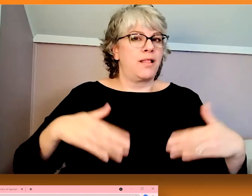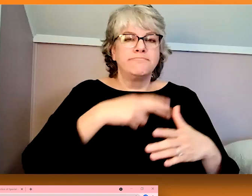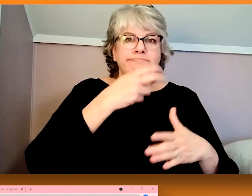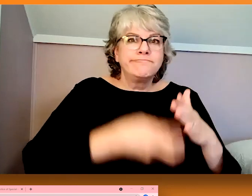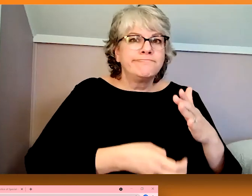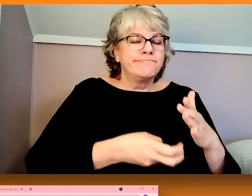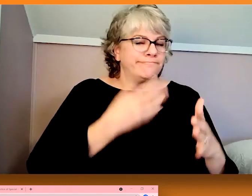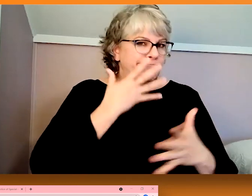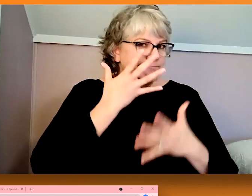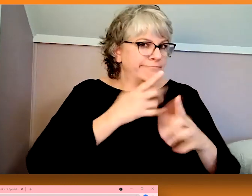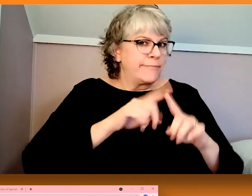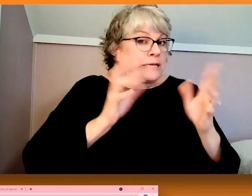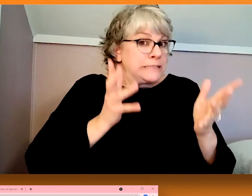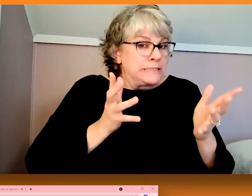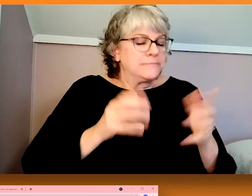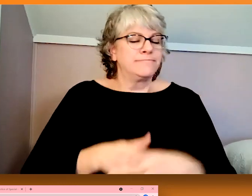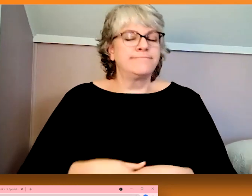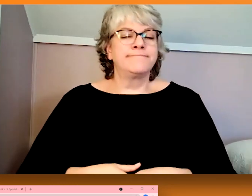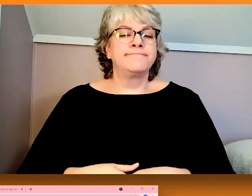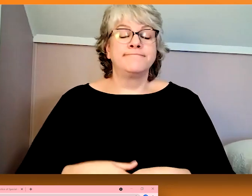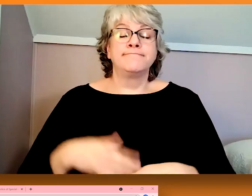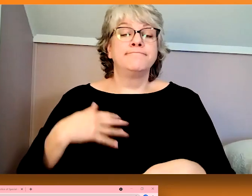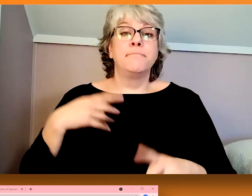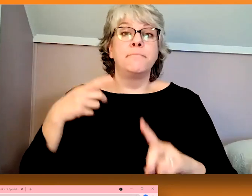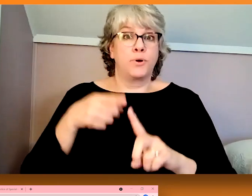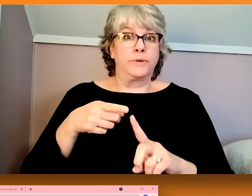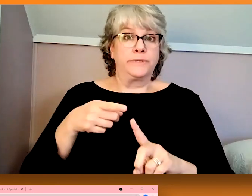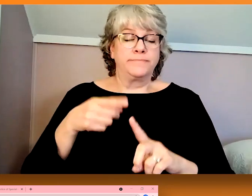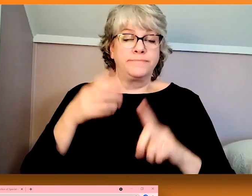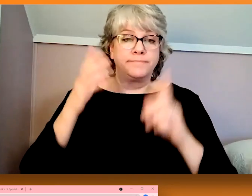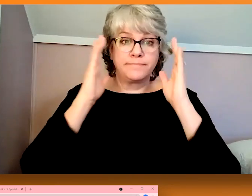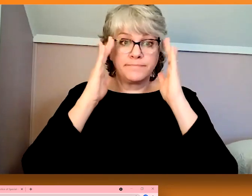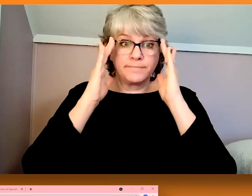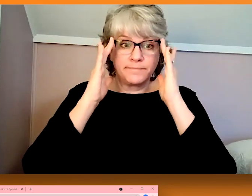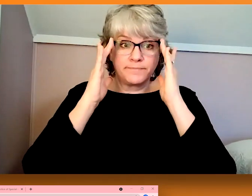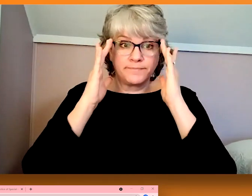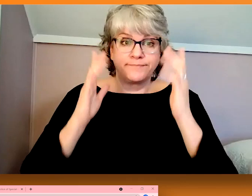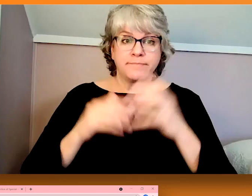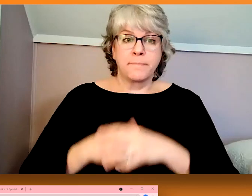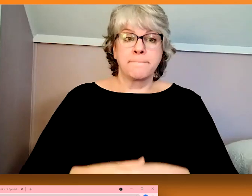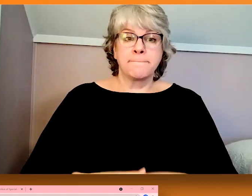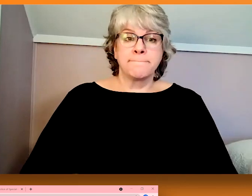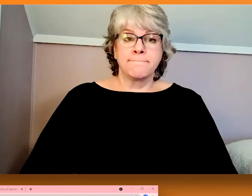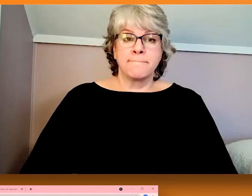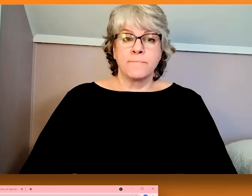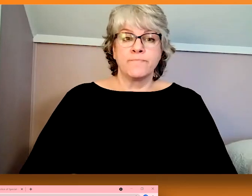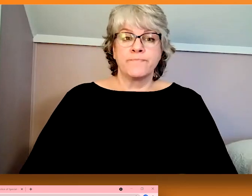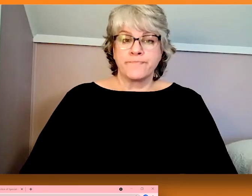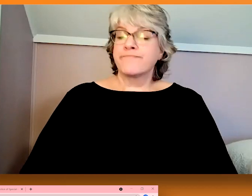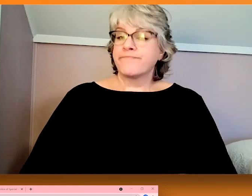but my point is that time is very well spent